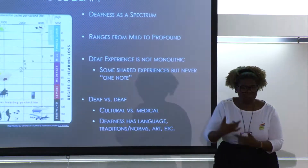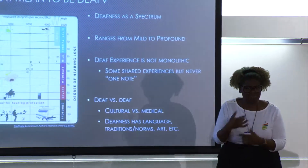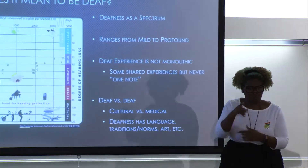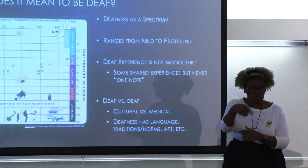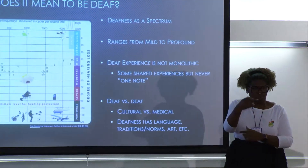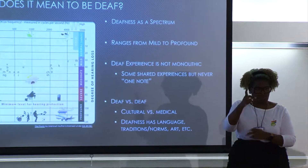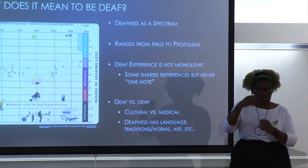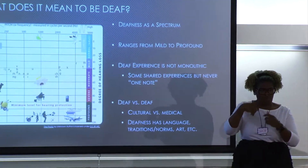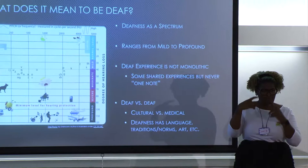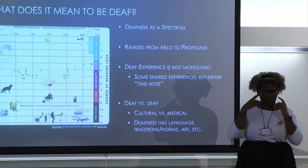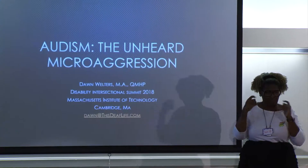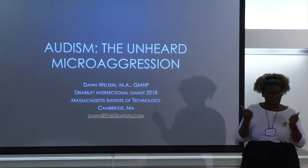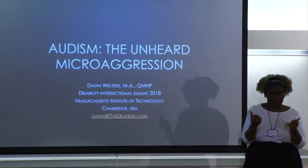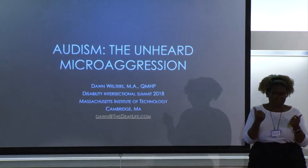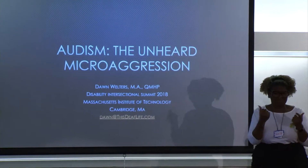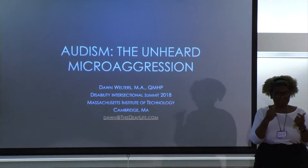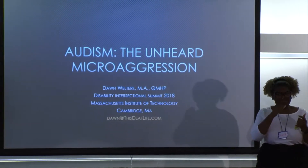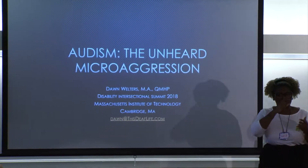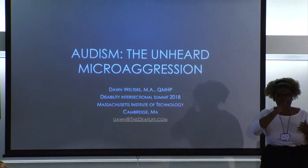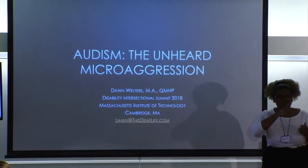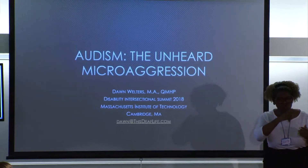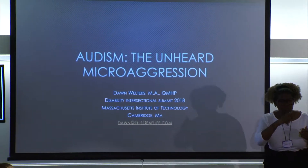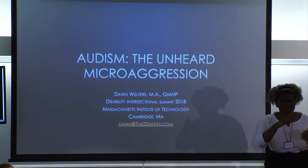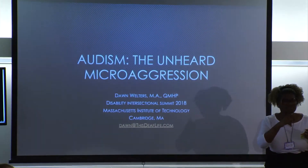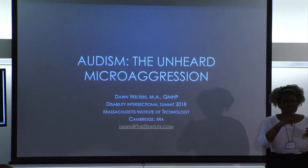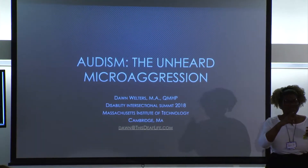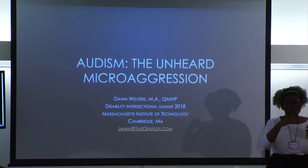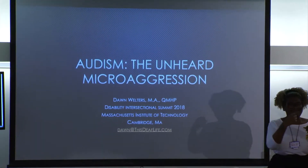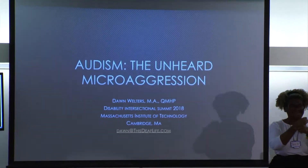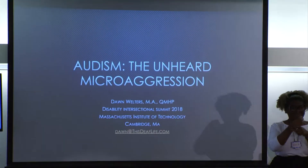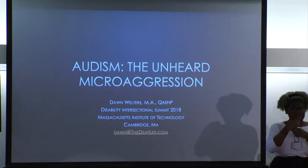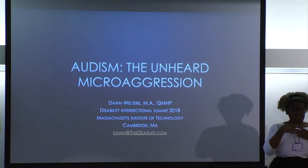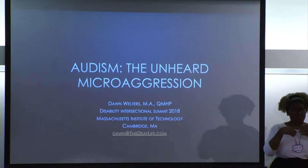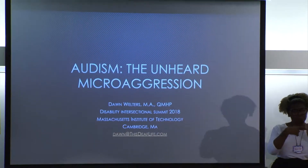Or they think about people as they age, losing their hearing.